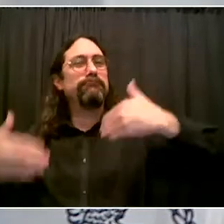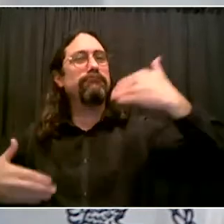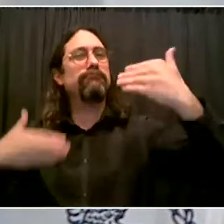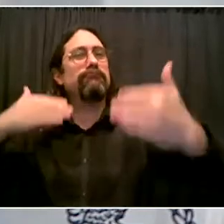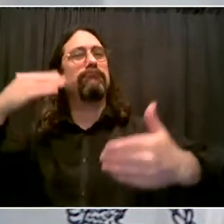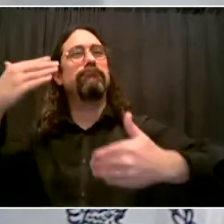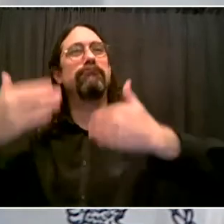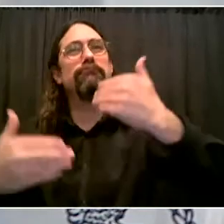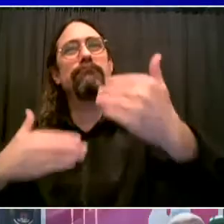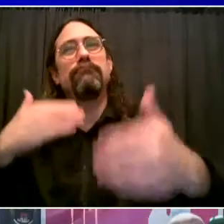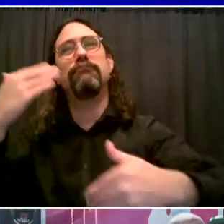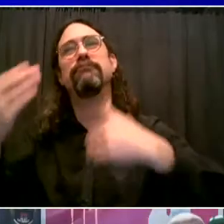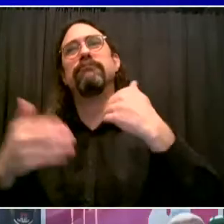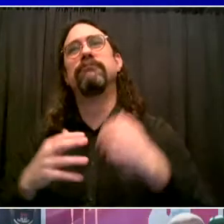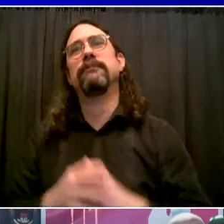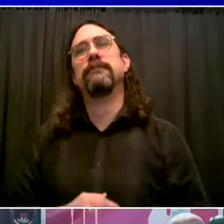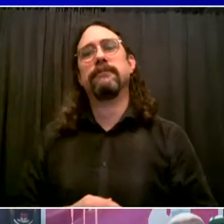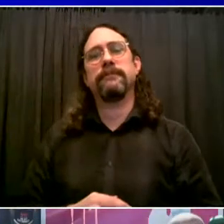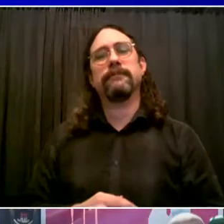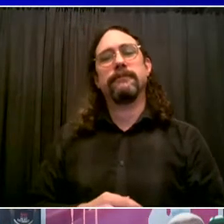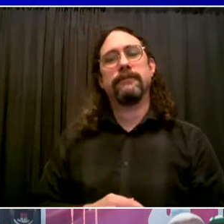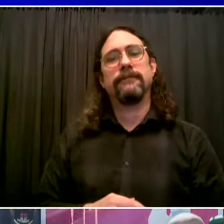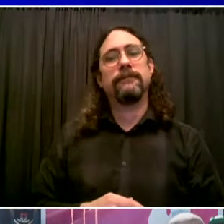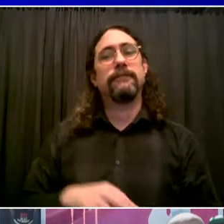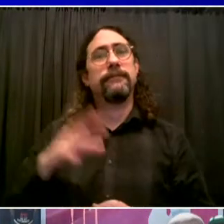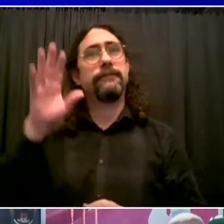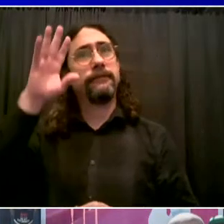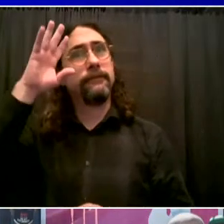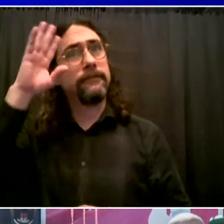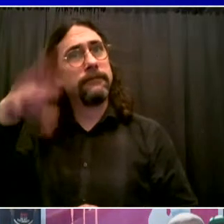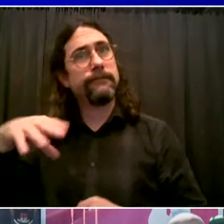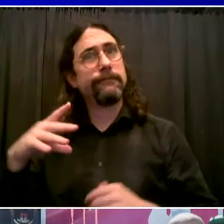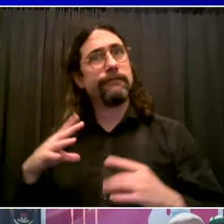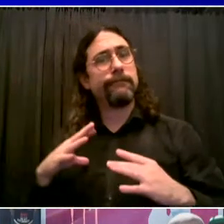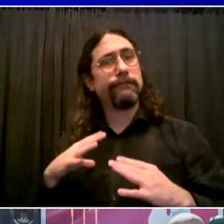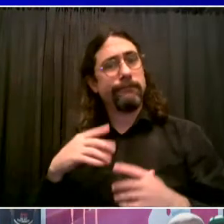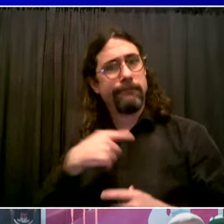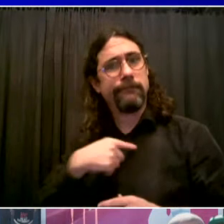OF NEW YORKERS VACCINATED. GREAT NEWS OVER THE WEEKENEND, WE